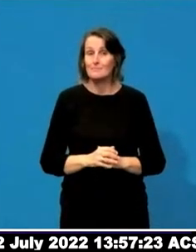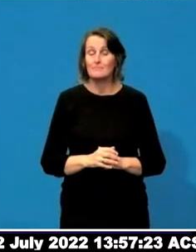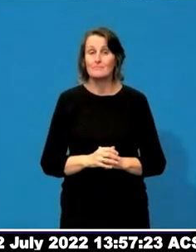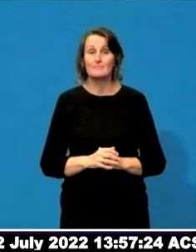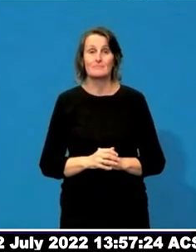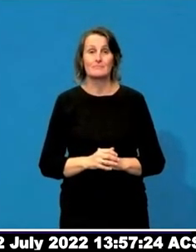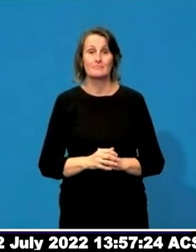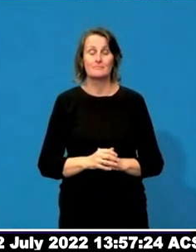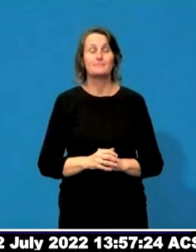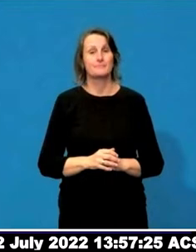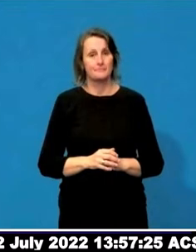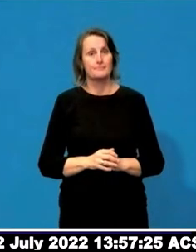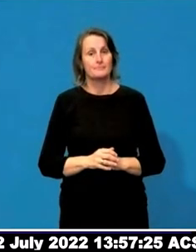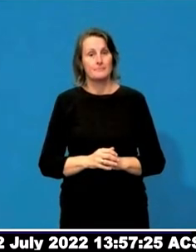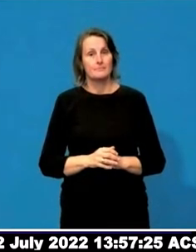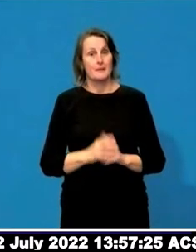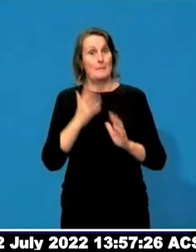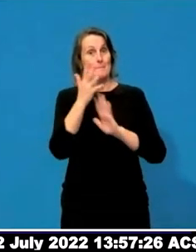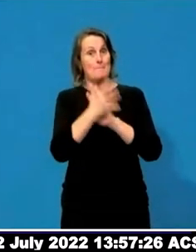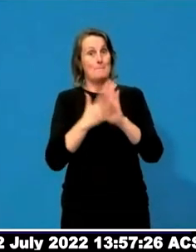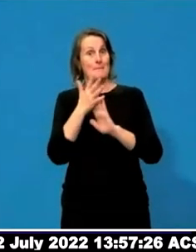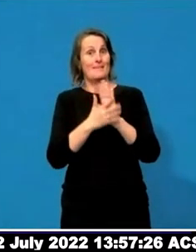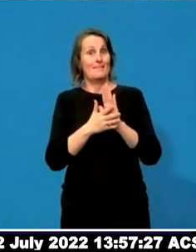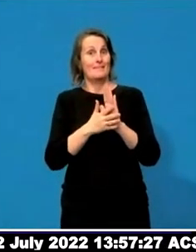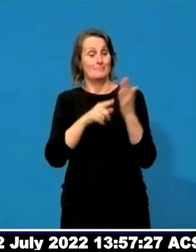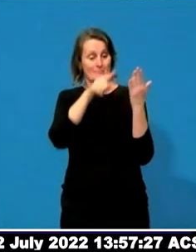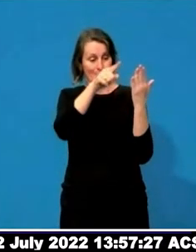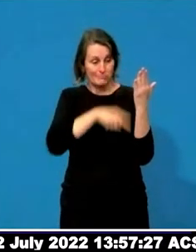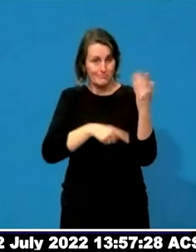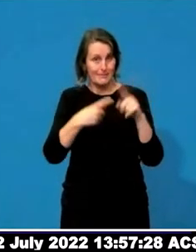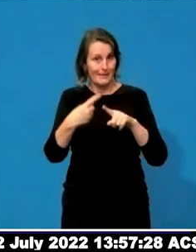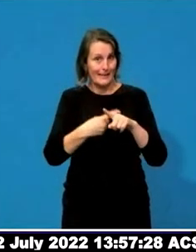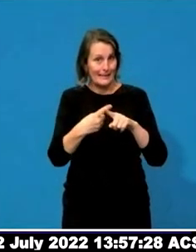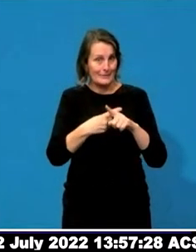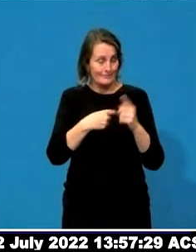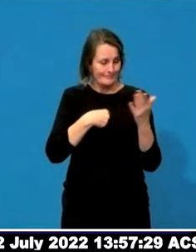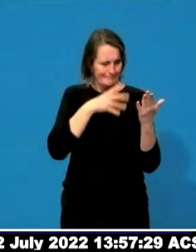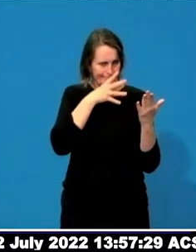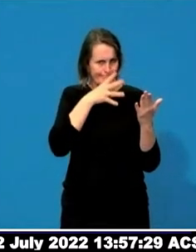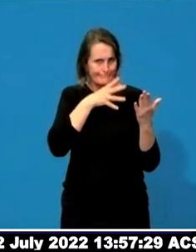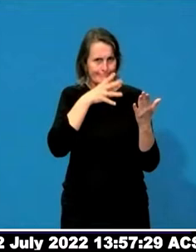MS McMAHON: And does that affect how people engage with the NDIS or if they do at all?